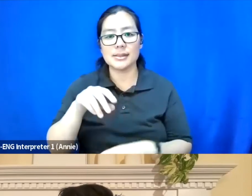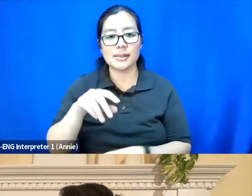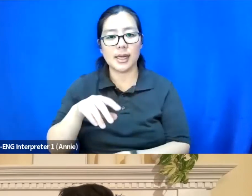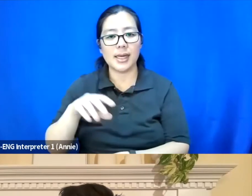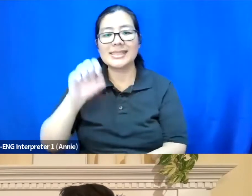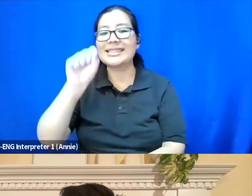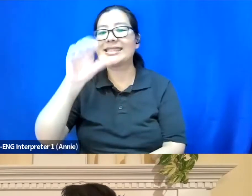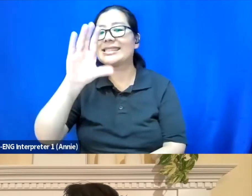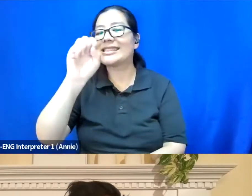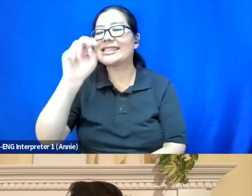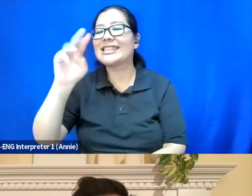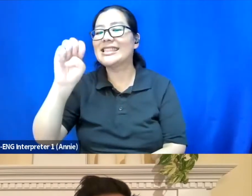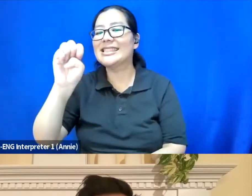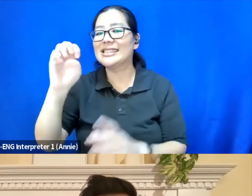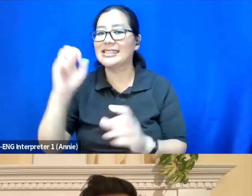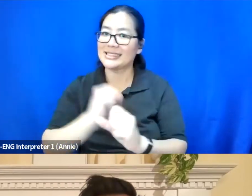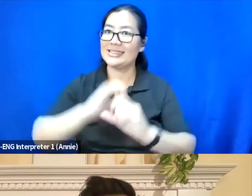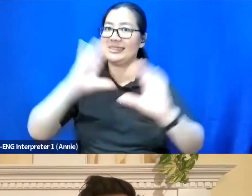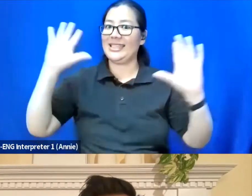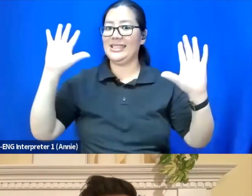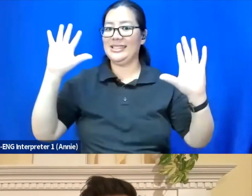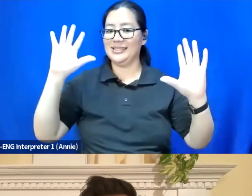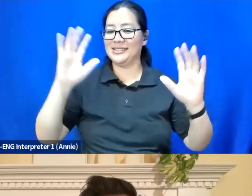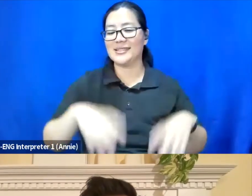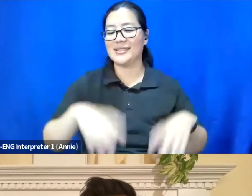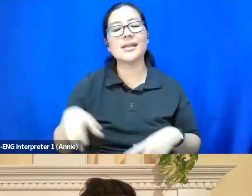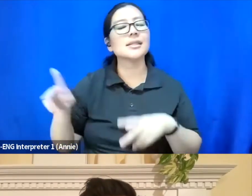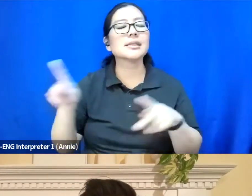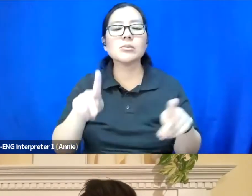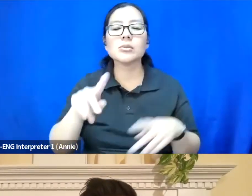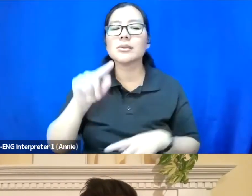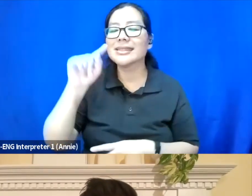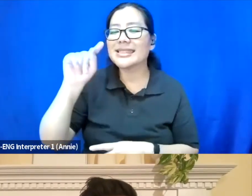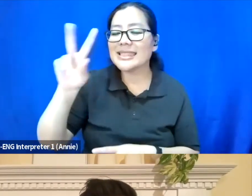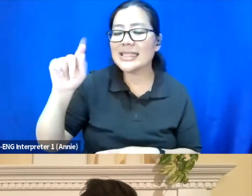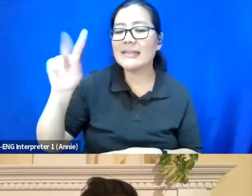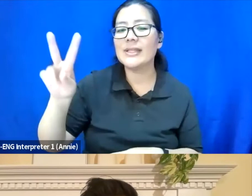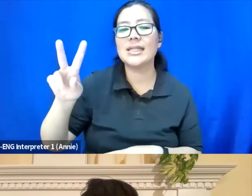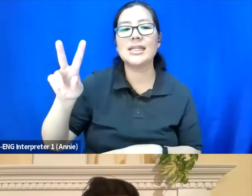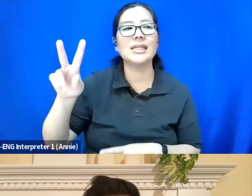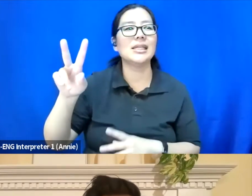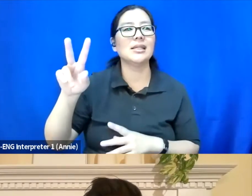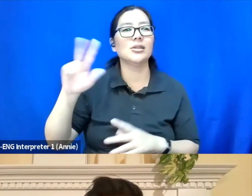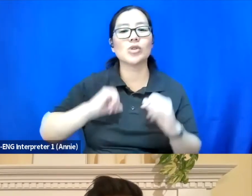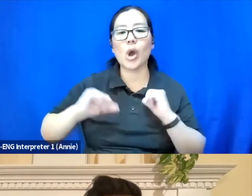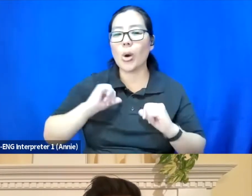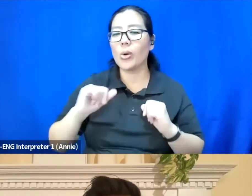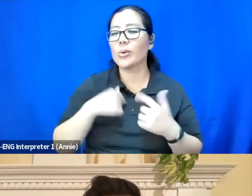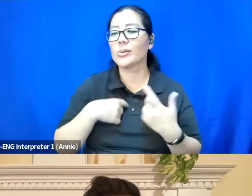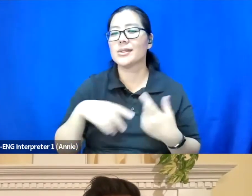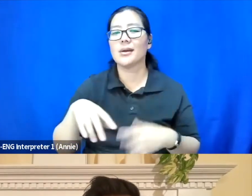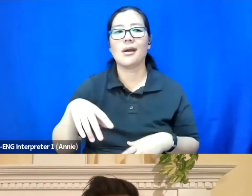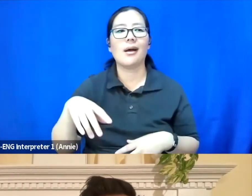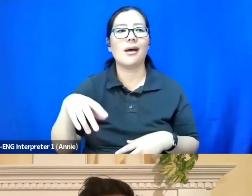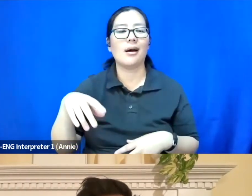this is not advice, but I sometimes look at the reviews that people write